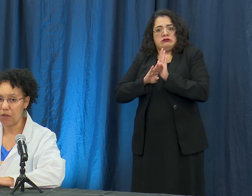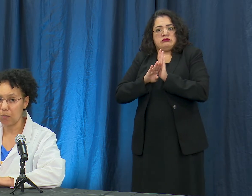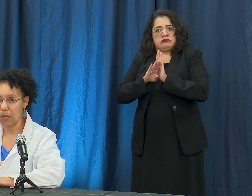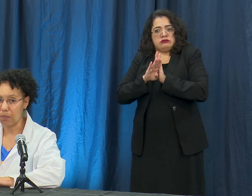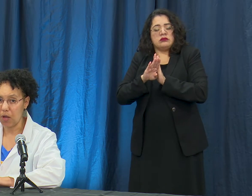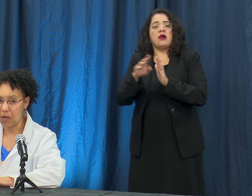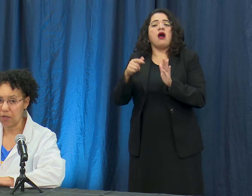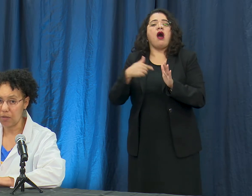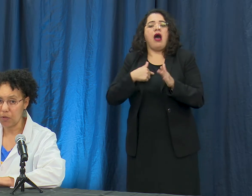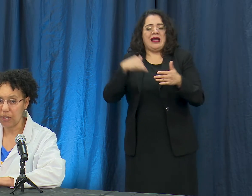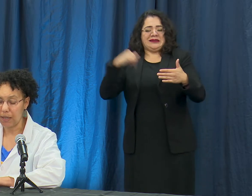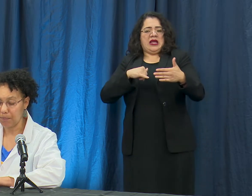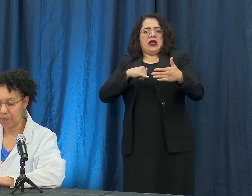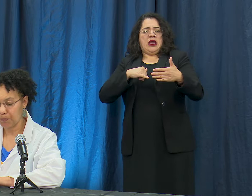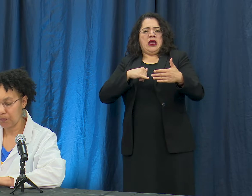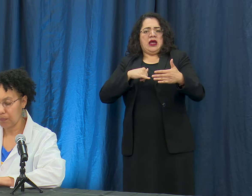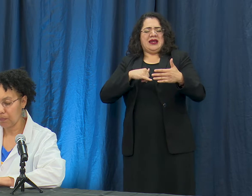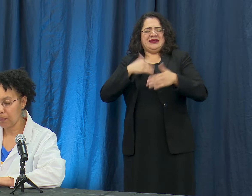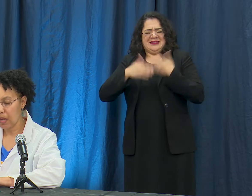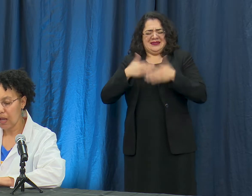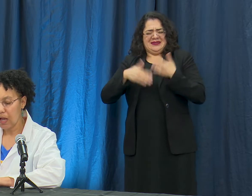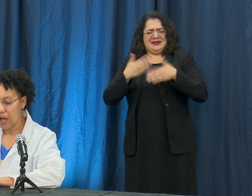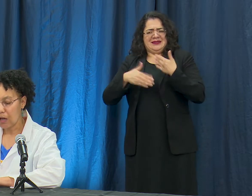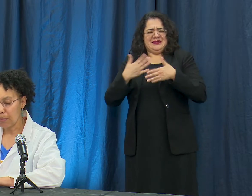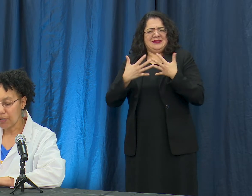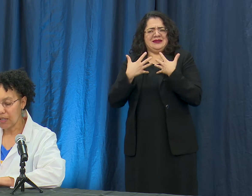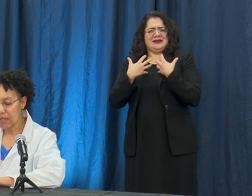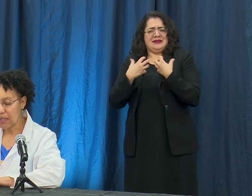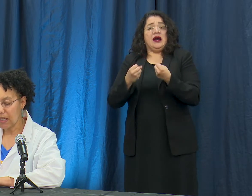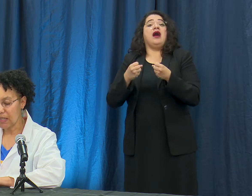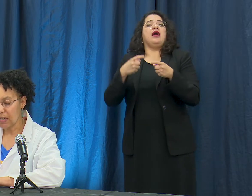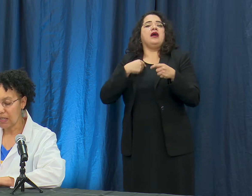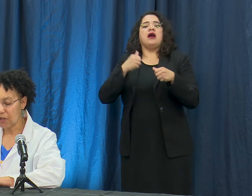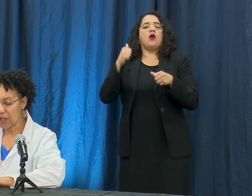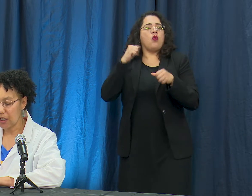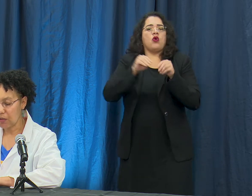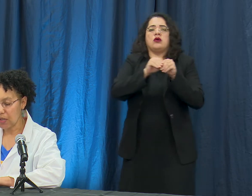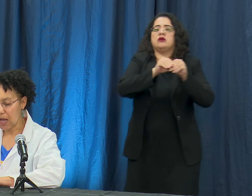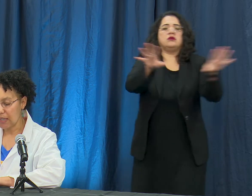other people out in the community. A person is considered in close contact